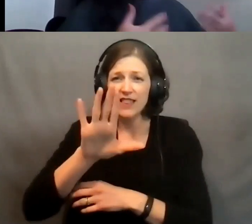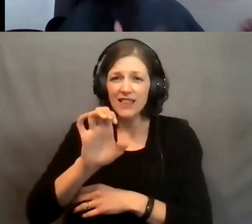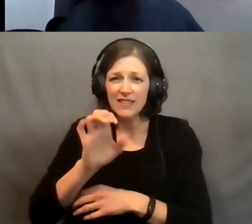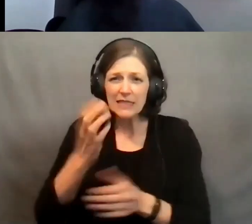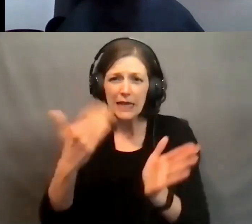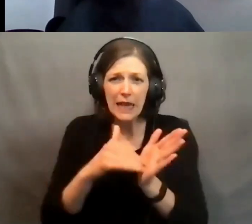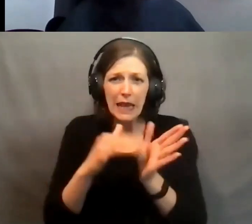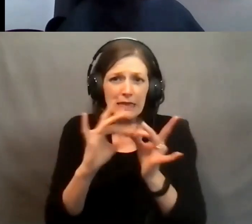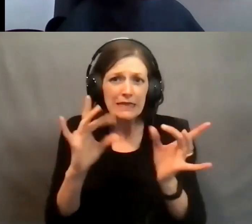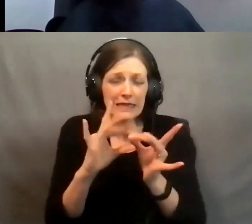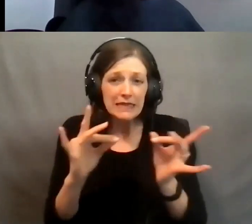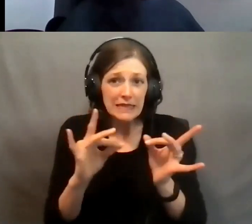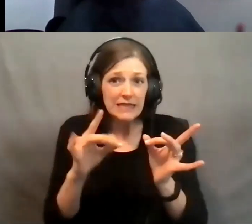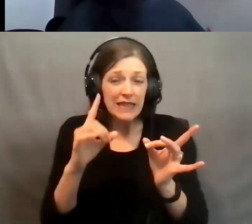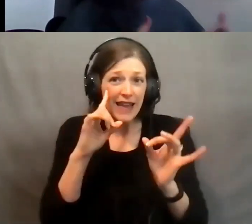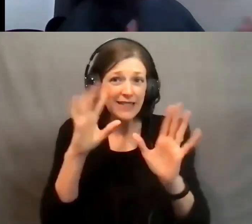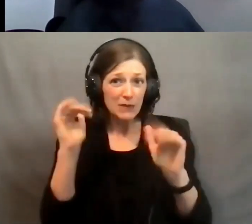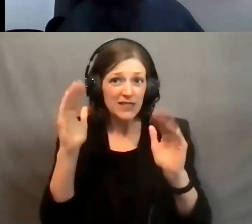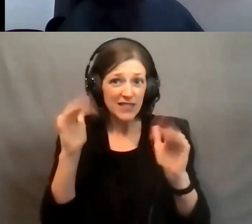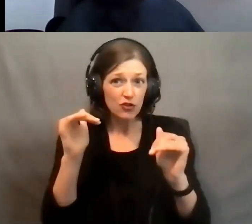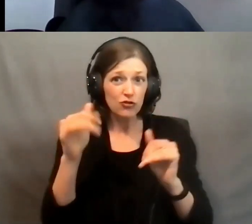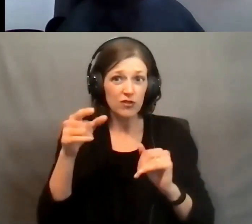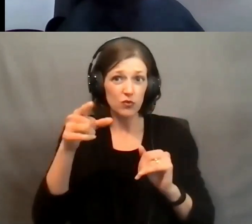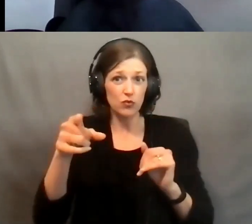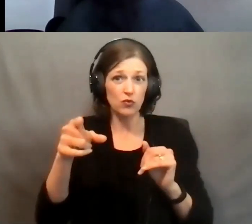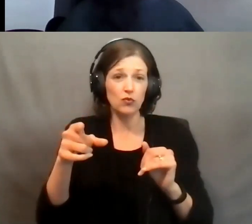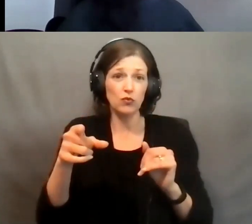is that you have flexibility 13:02:11 , presentations will